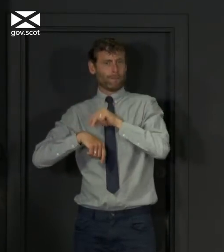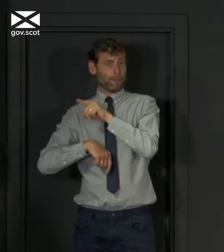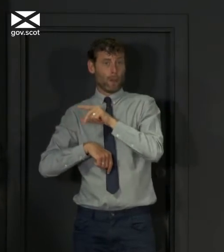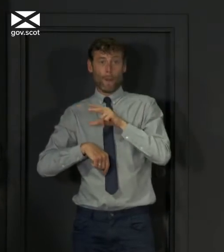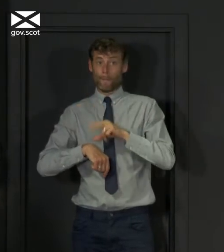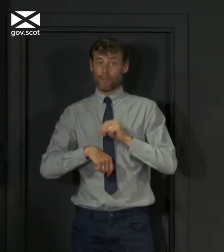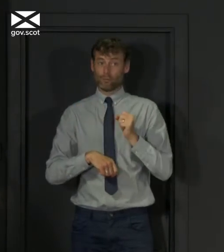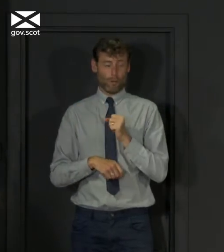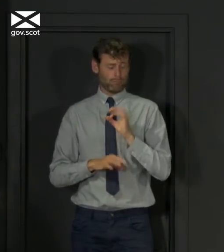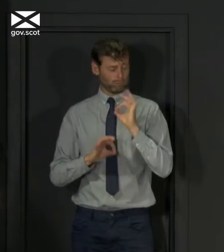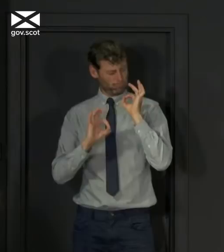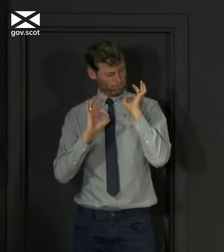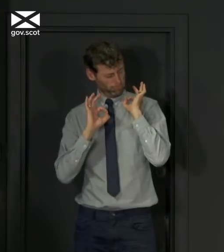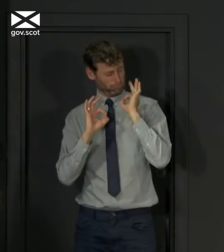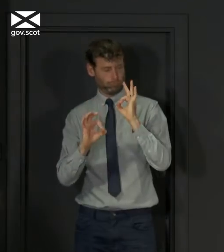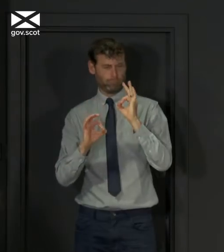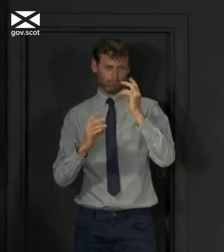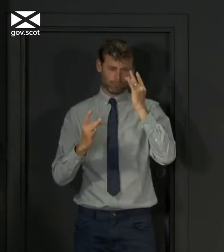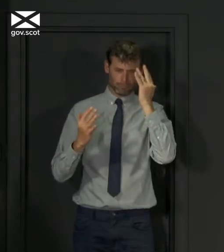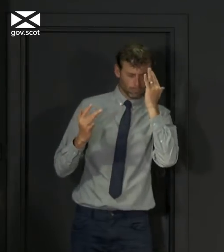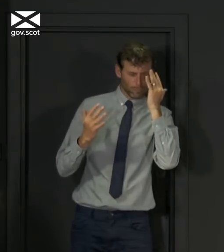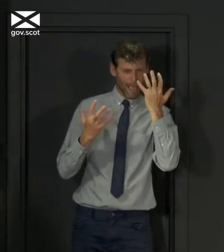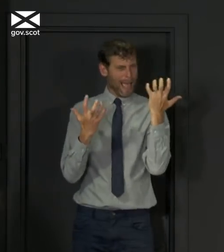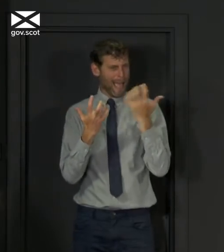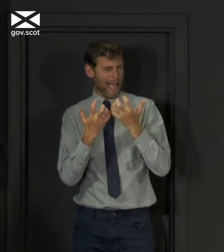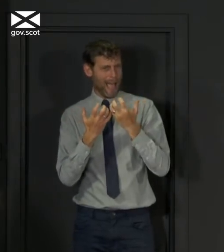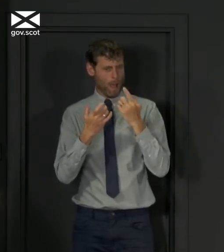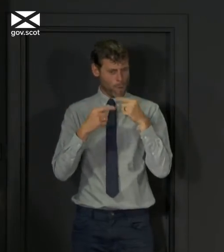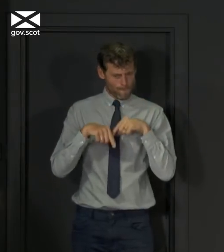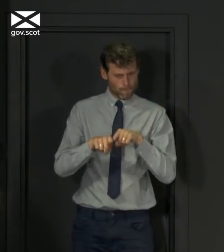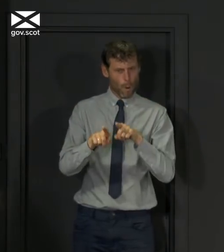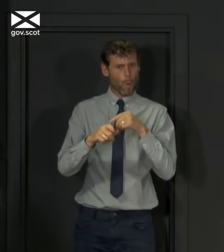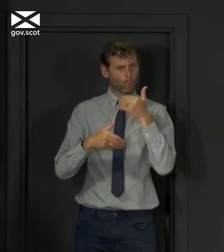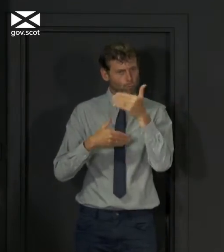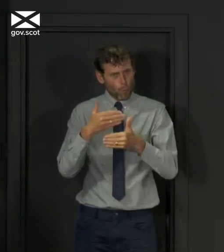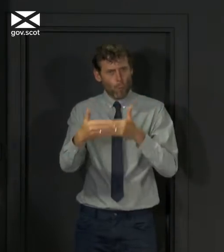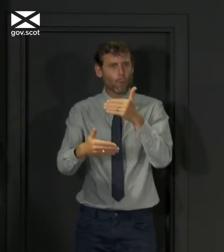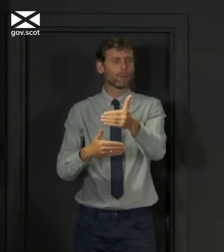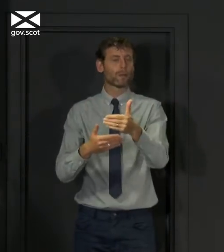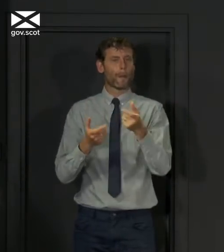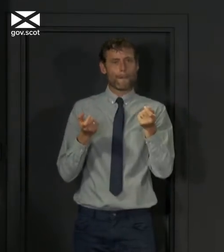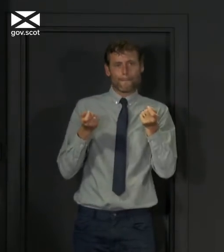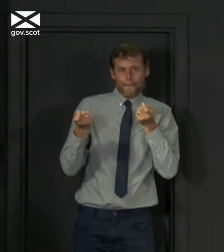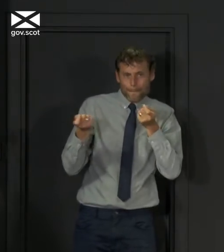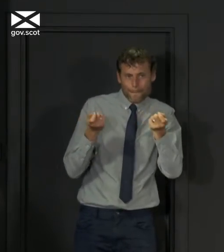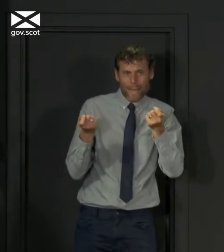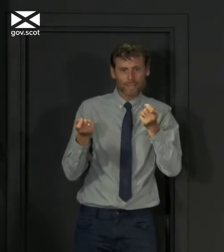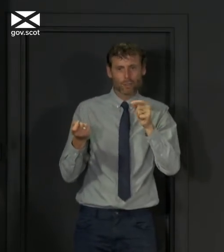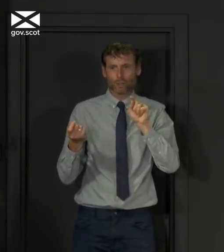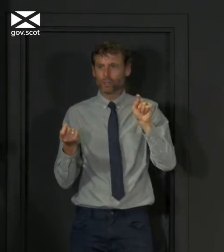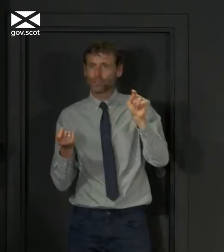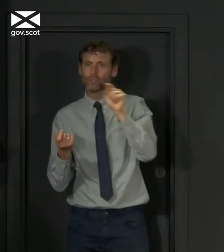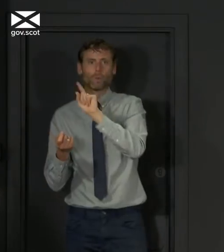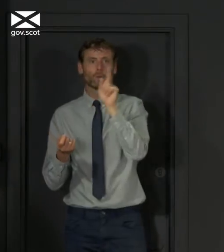an excellent job in enforcing the regulations and managing the risky situations here proportionately